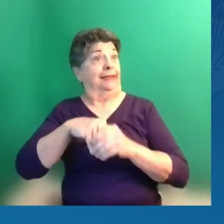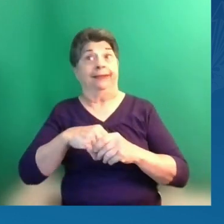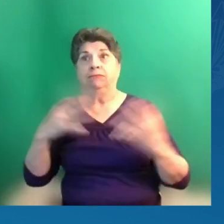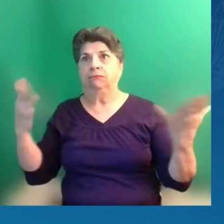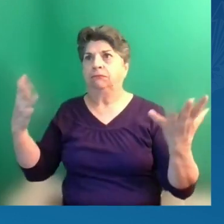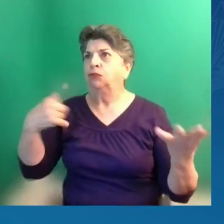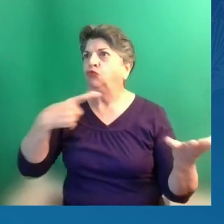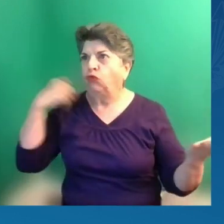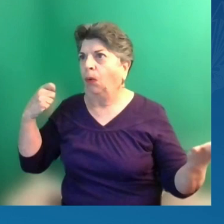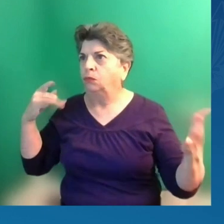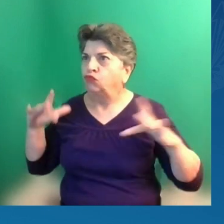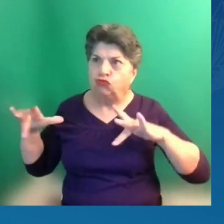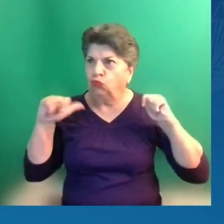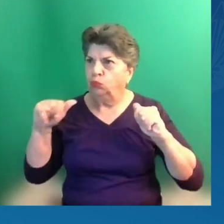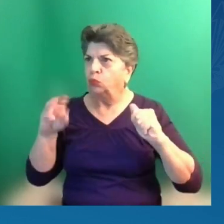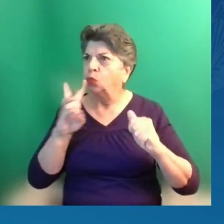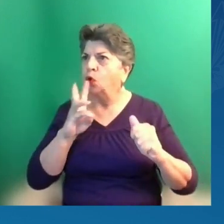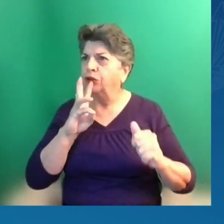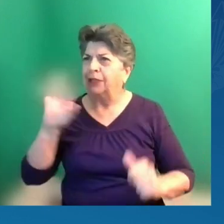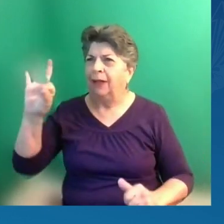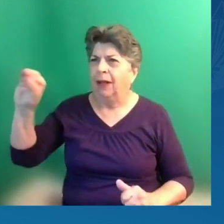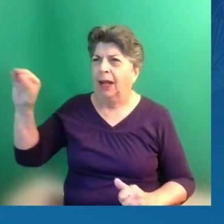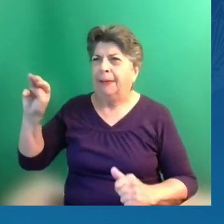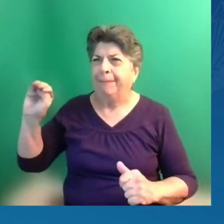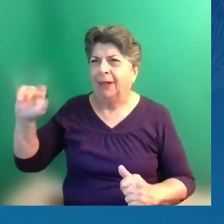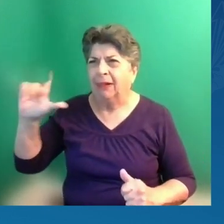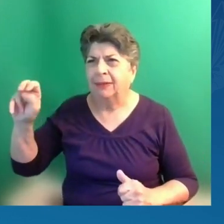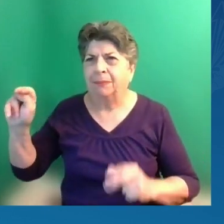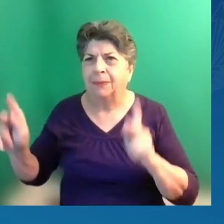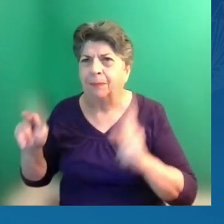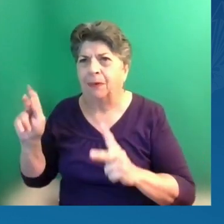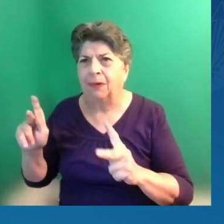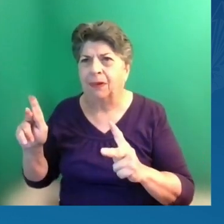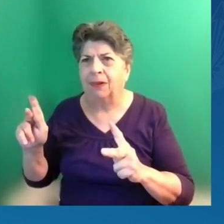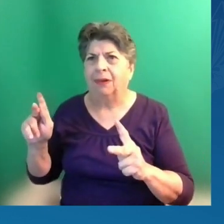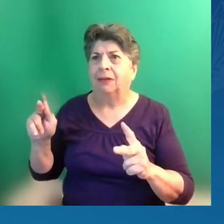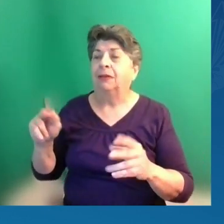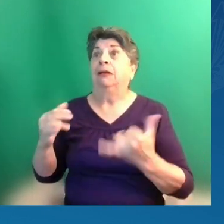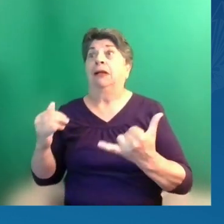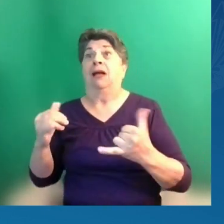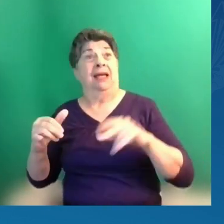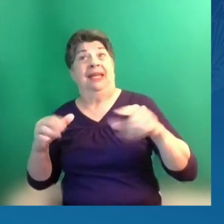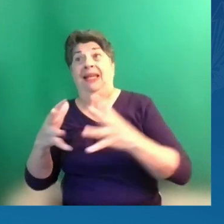Across the West, we have seen the terrible cost of the climate crisis.